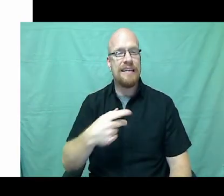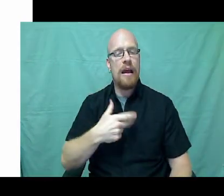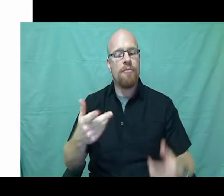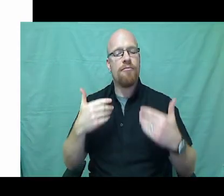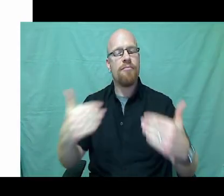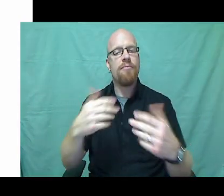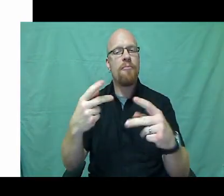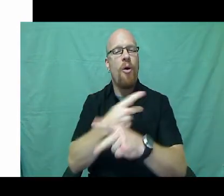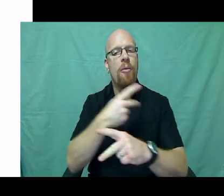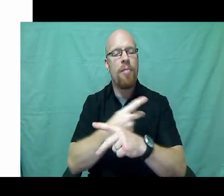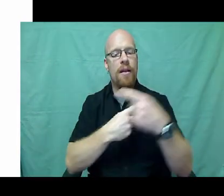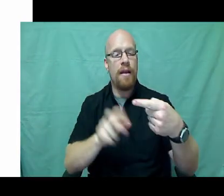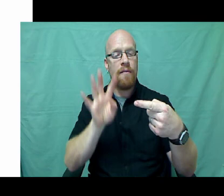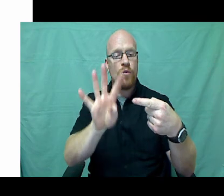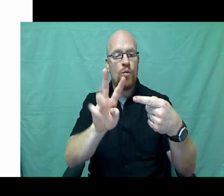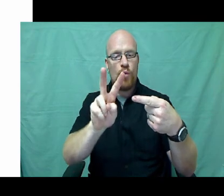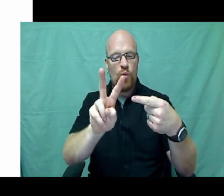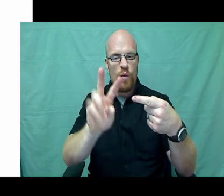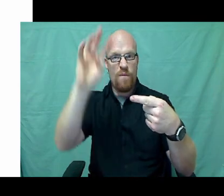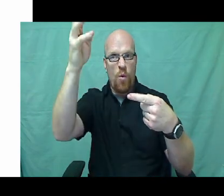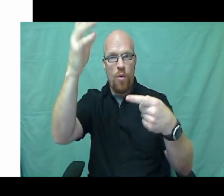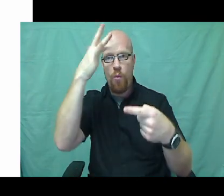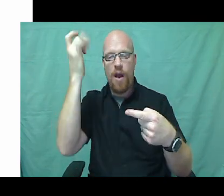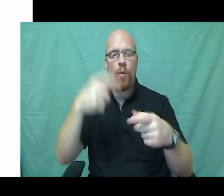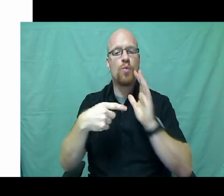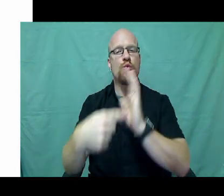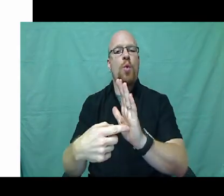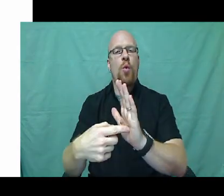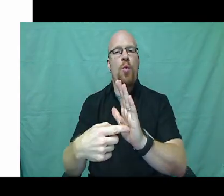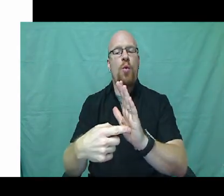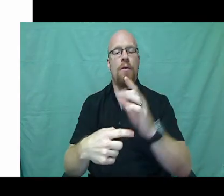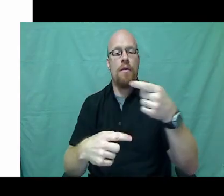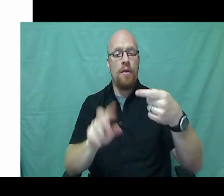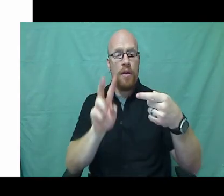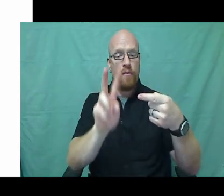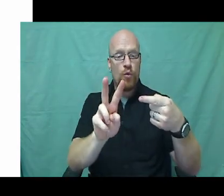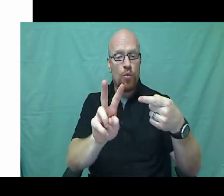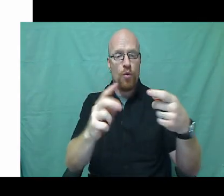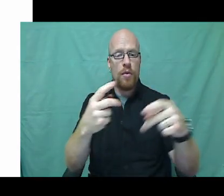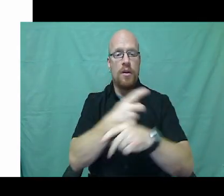And, as you can see, I multiplied negative two to the fourth out, so it became, you know,